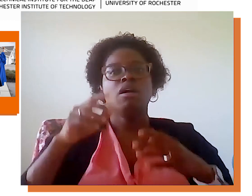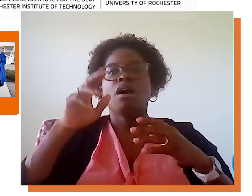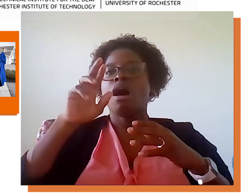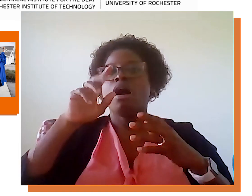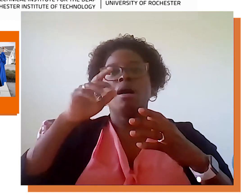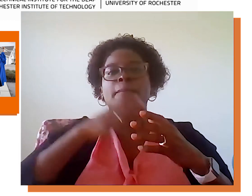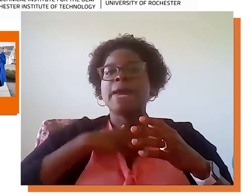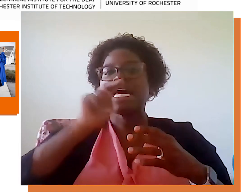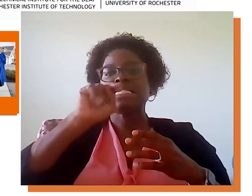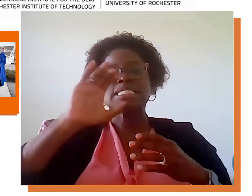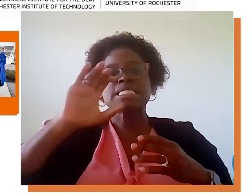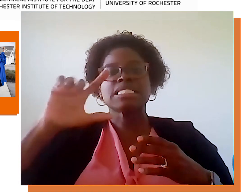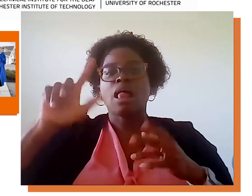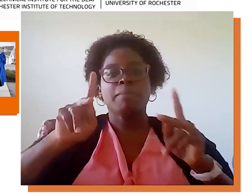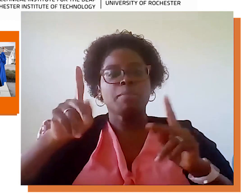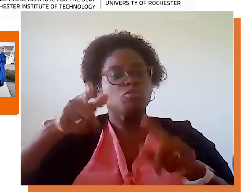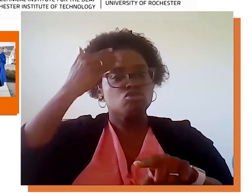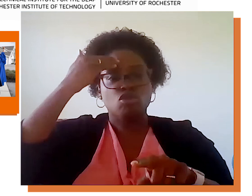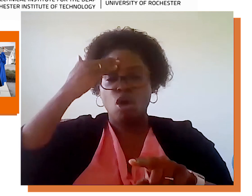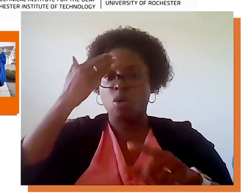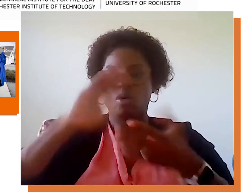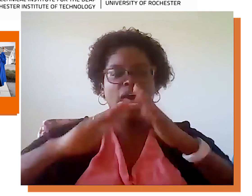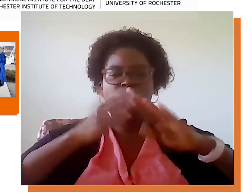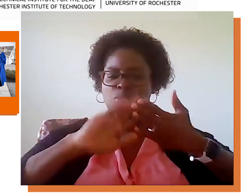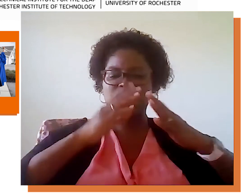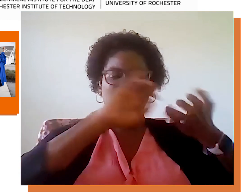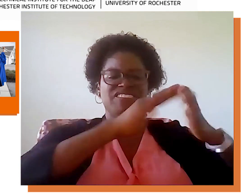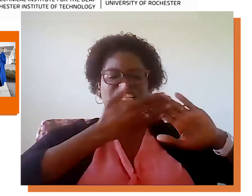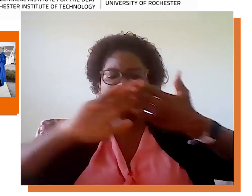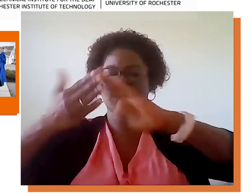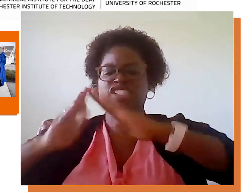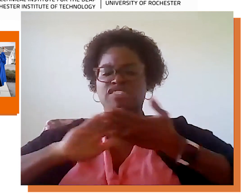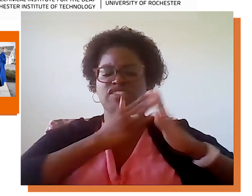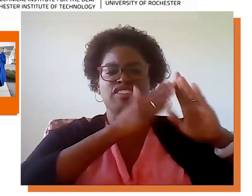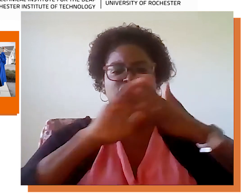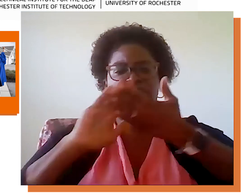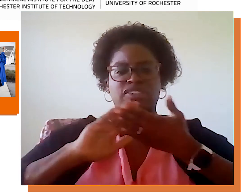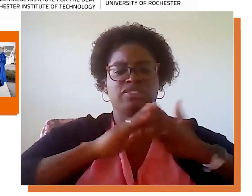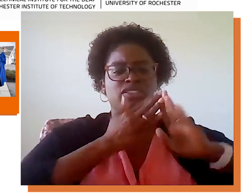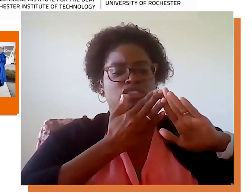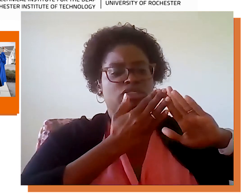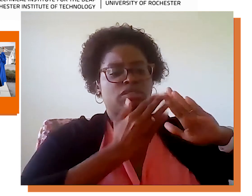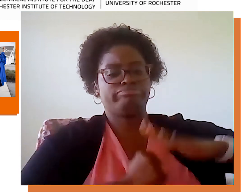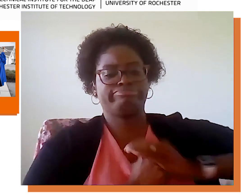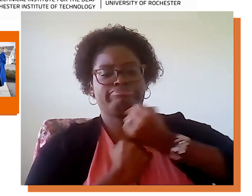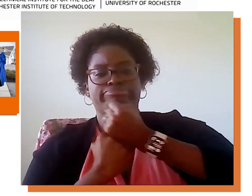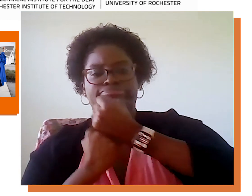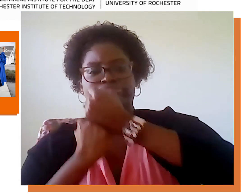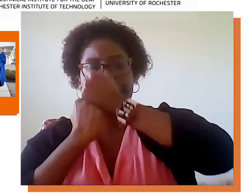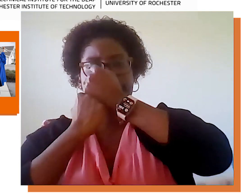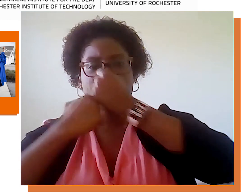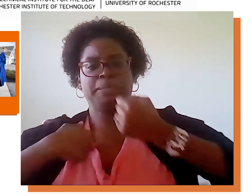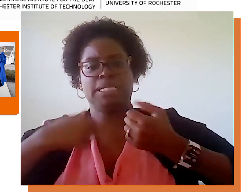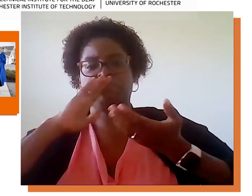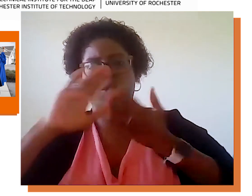I thank each and every one of them for their support. My N.C.C.L. family. It's a village. You're all my village.